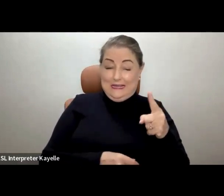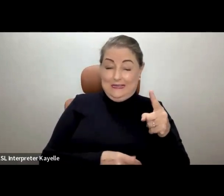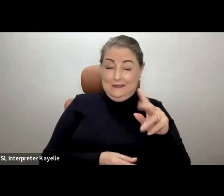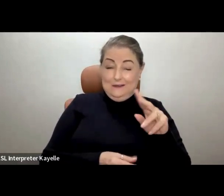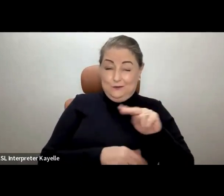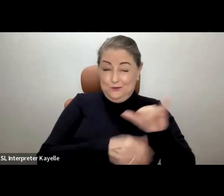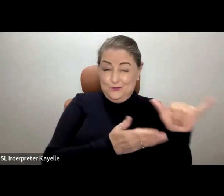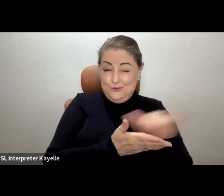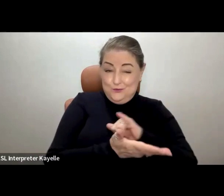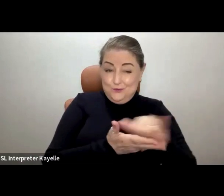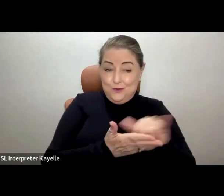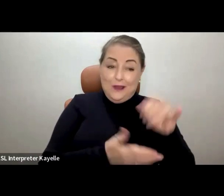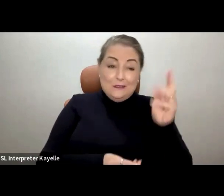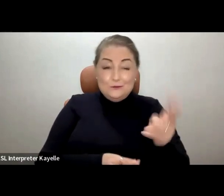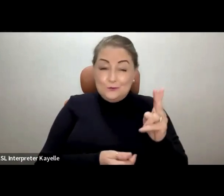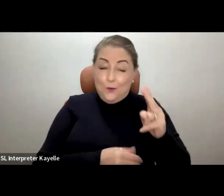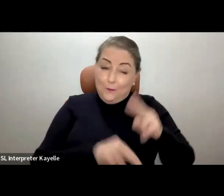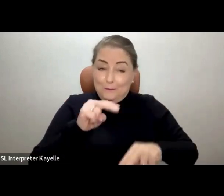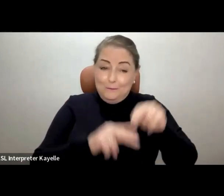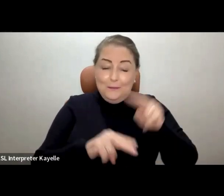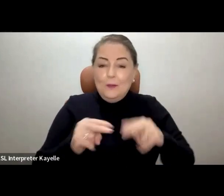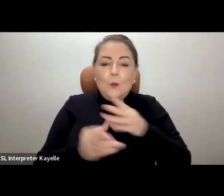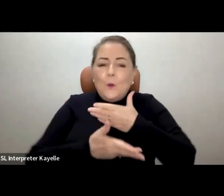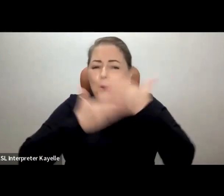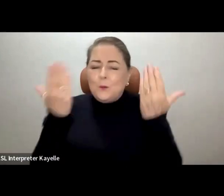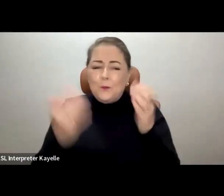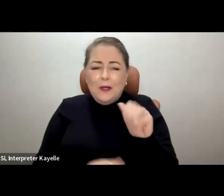not accessible. And we have to make sure that from the very